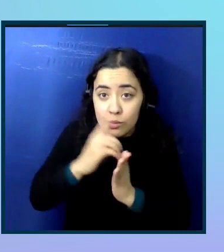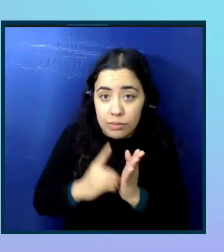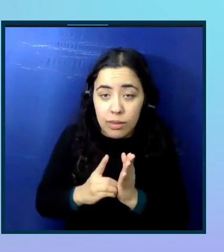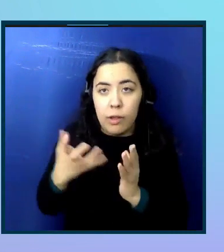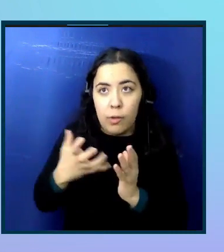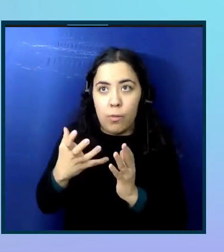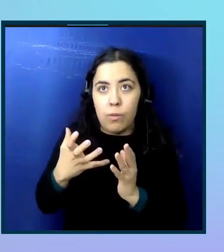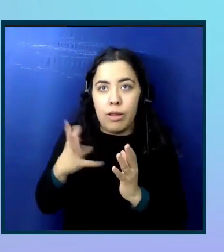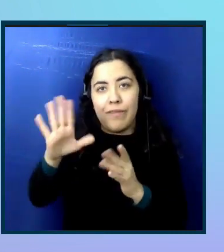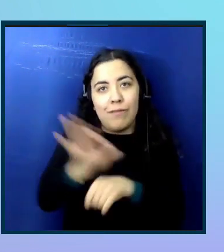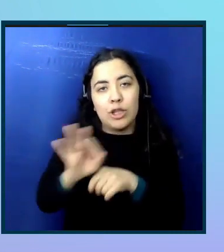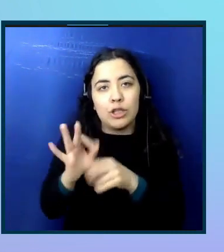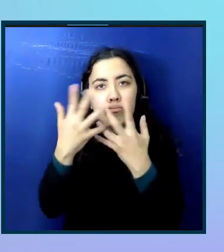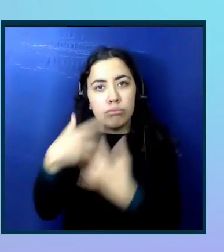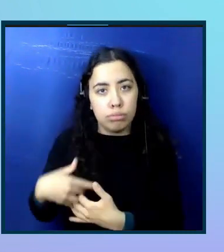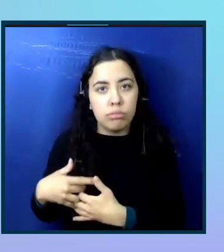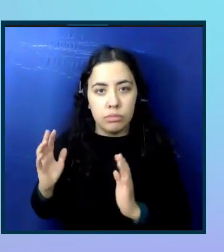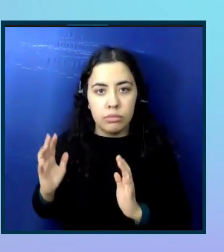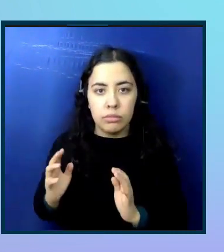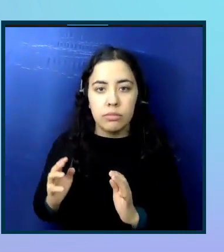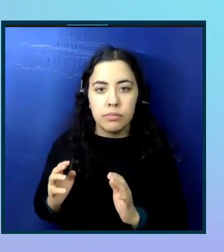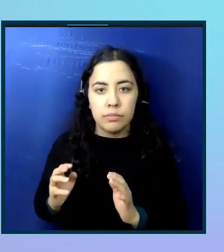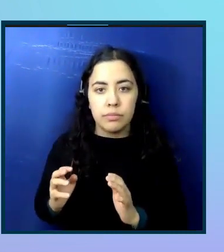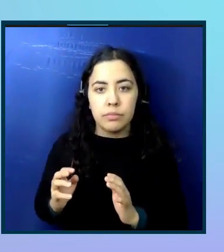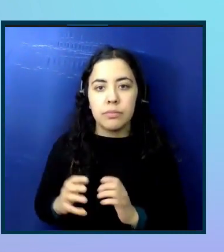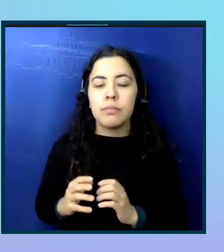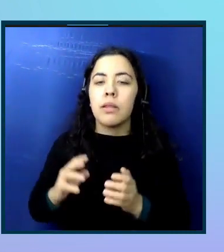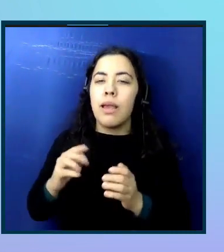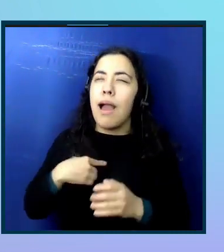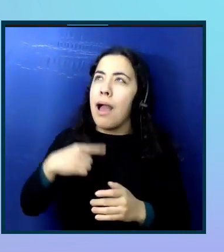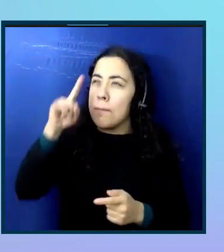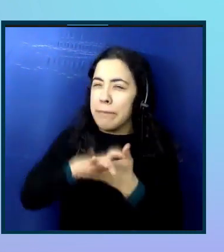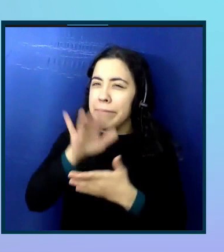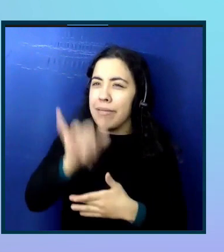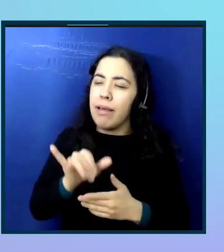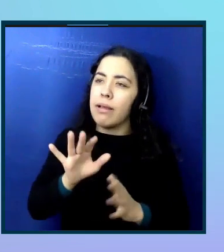to do what we want them to do. So, I think that's really something that,